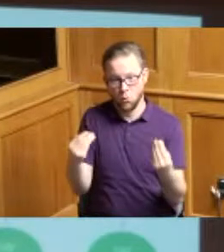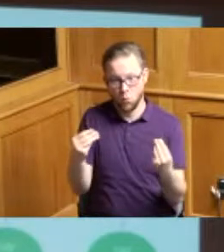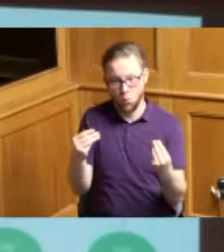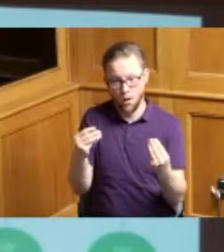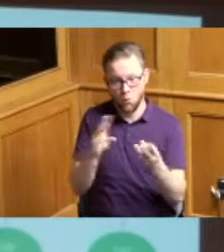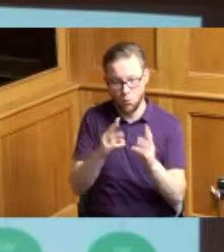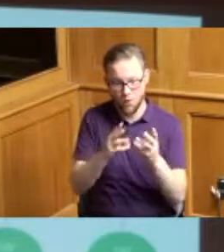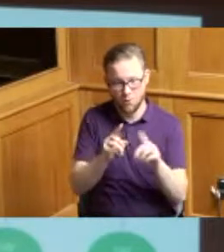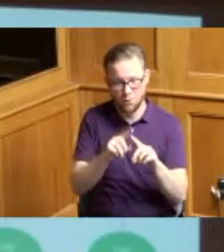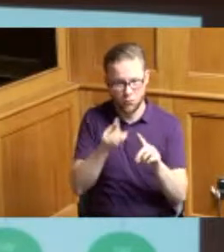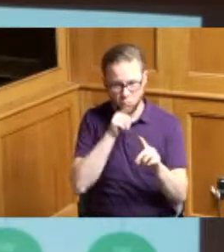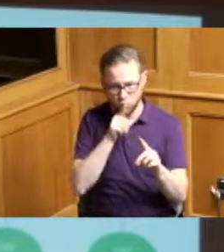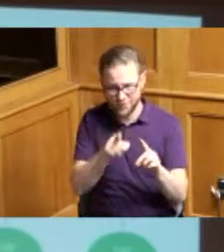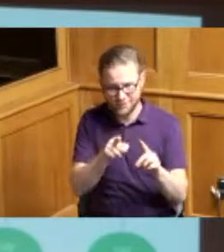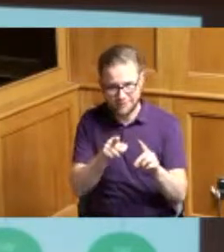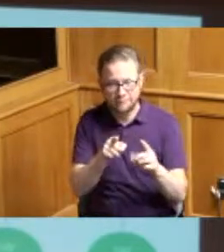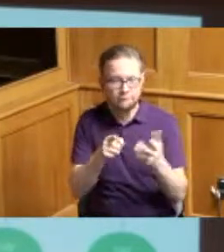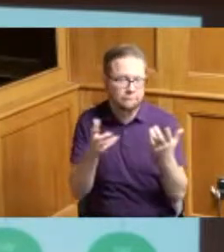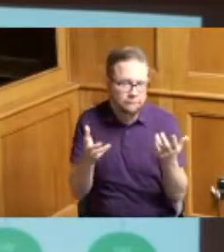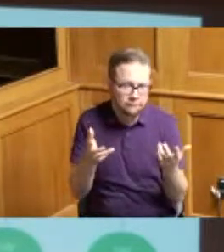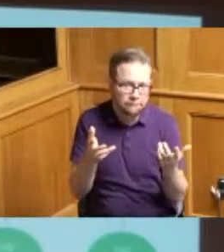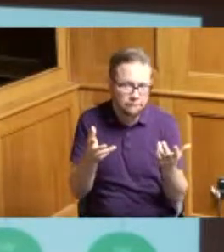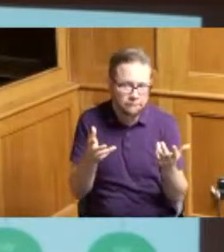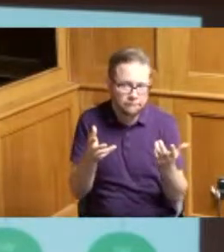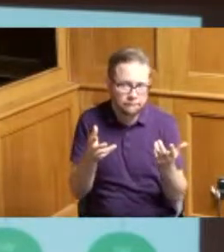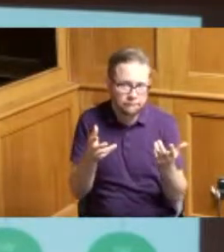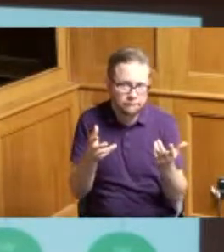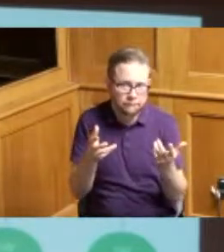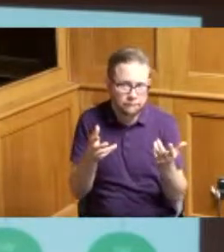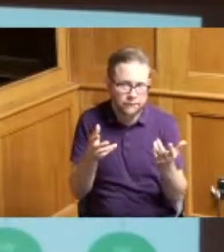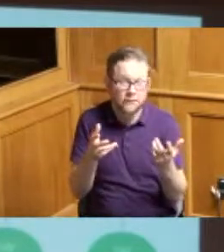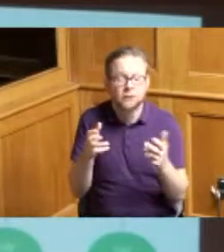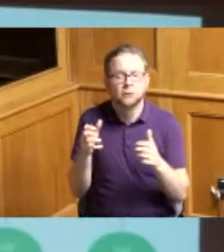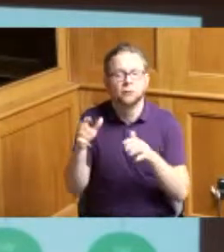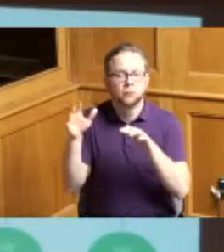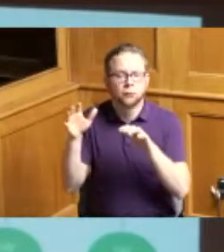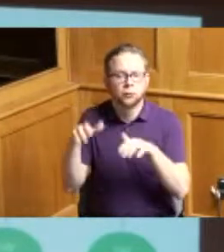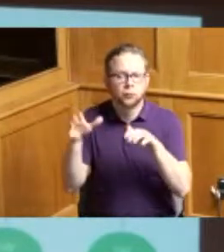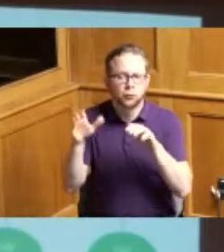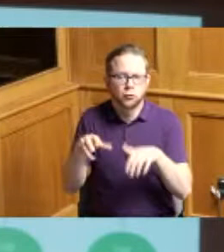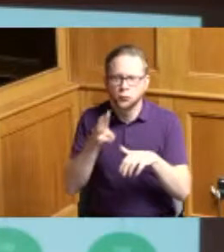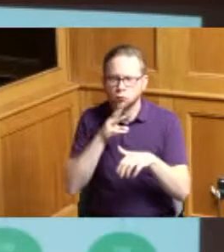in any way duplicative of any storm water costs that another entity is already doing